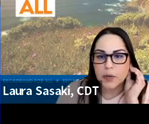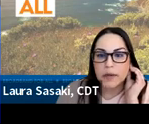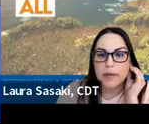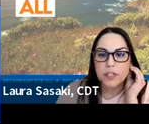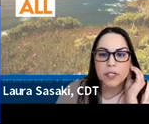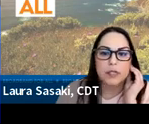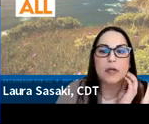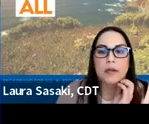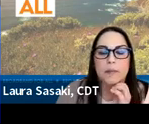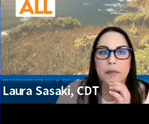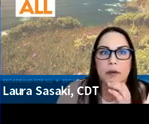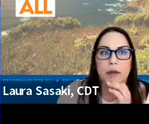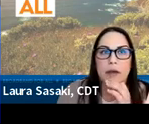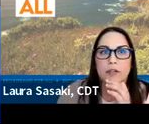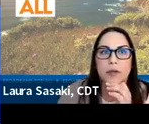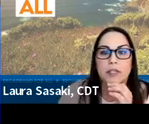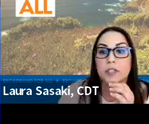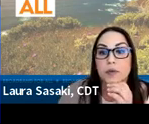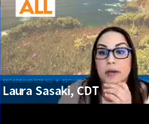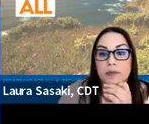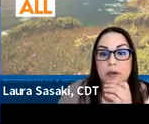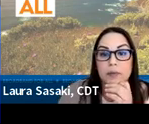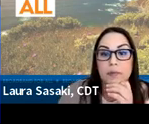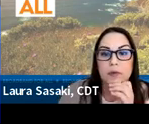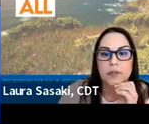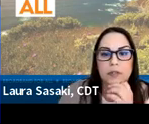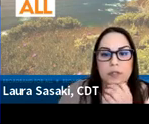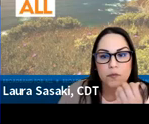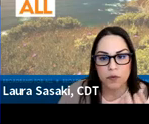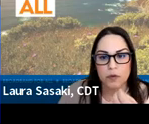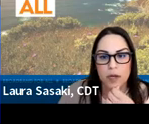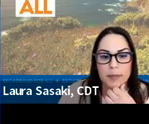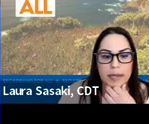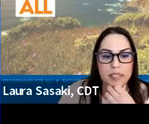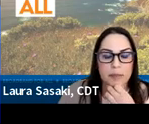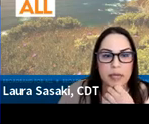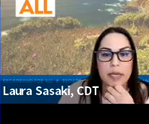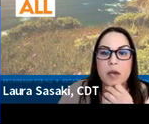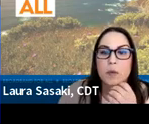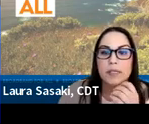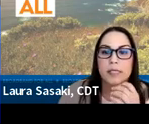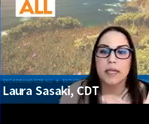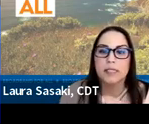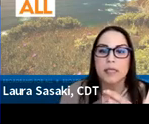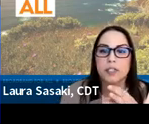You had mentioned trying to have help some of the older adults in role in ACP. What is it? Is it